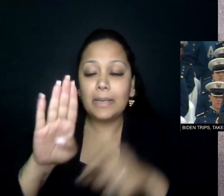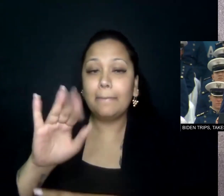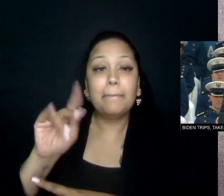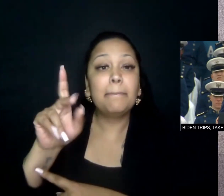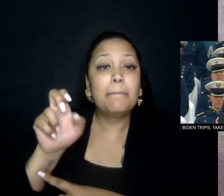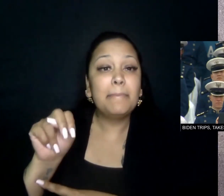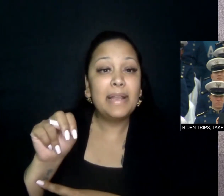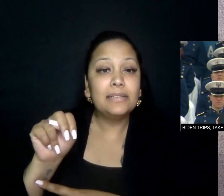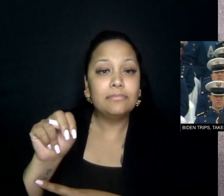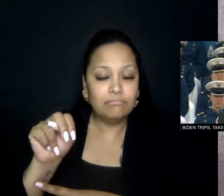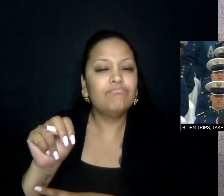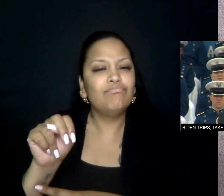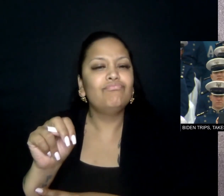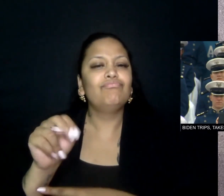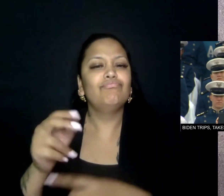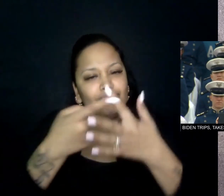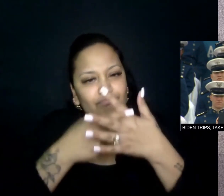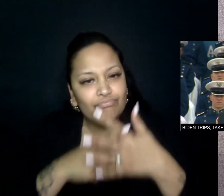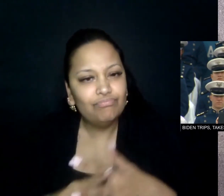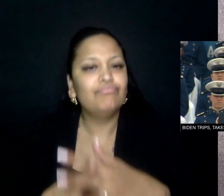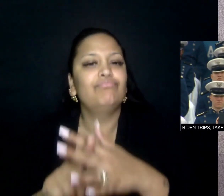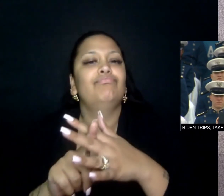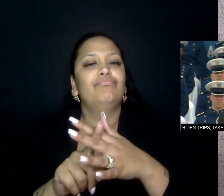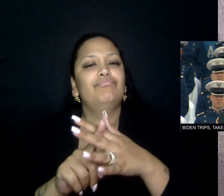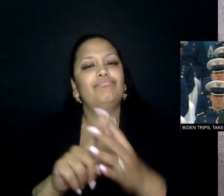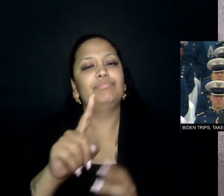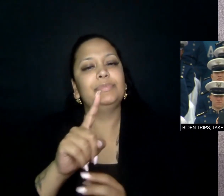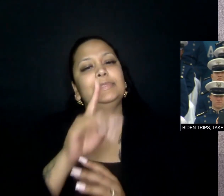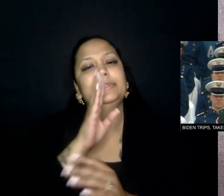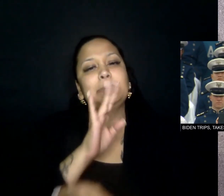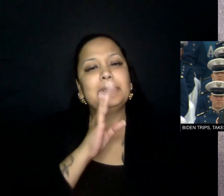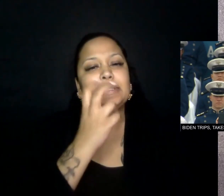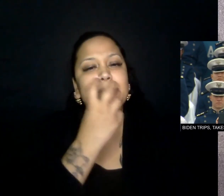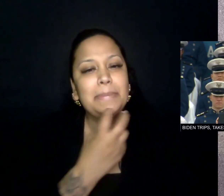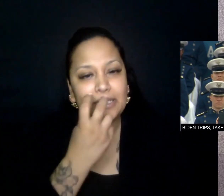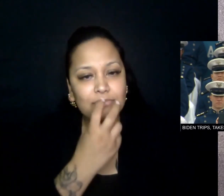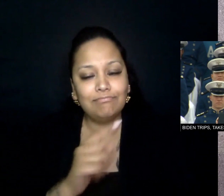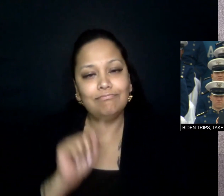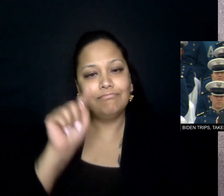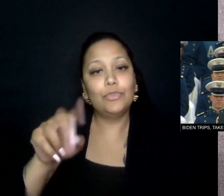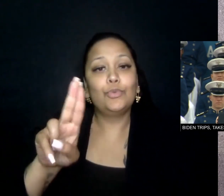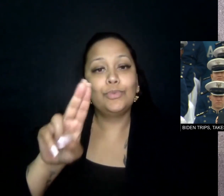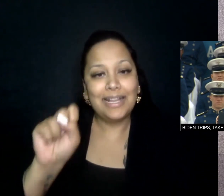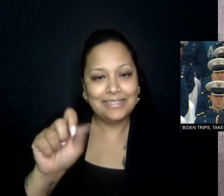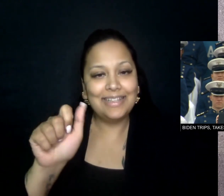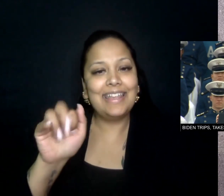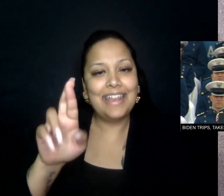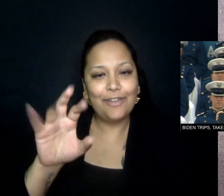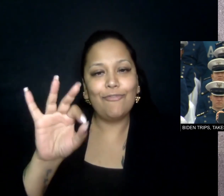President Biden delivered the commencement speech at the US Air Force Academy graduation Ceremony,